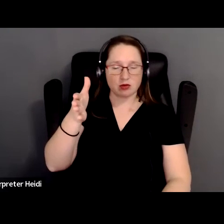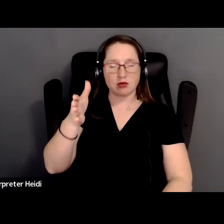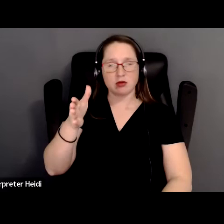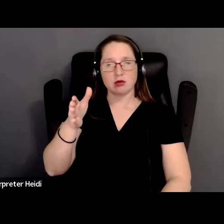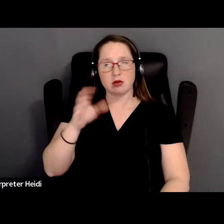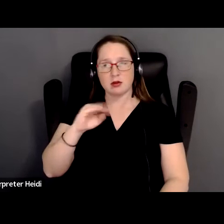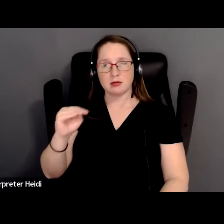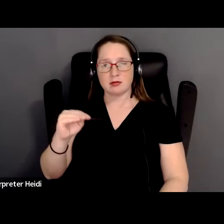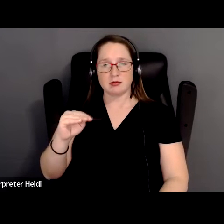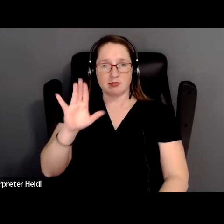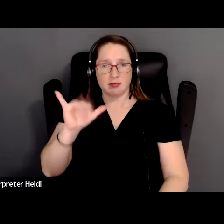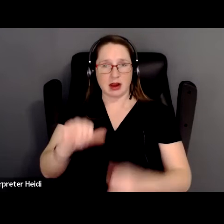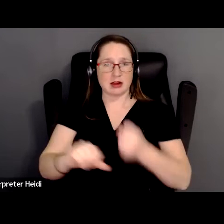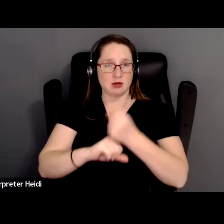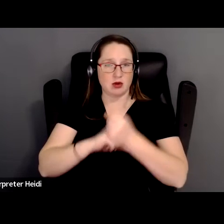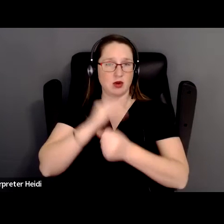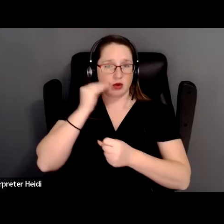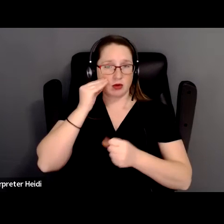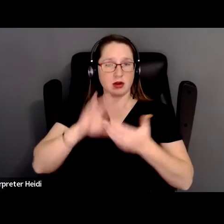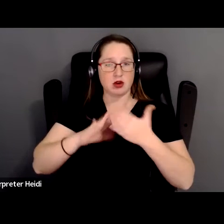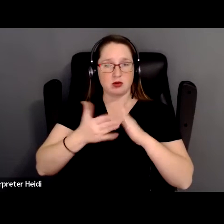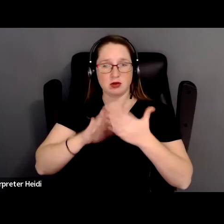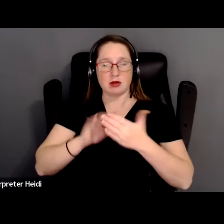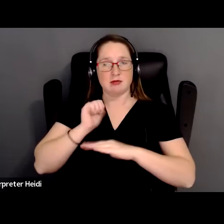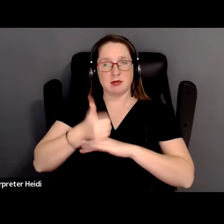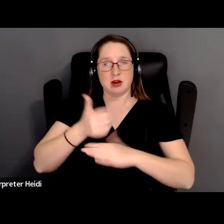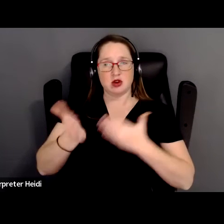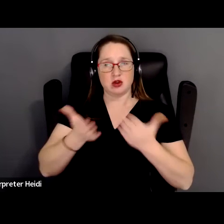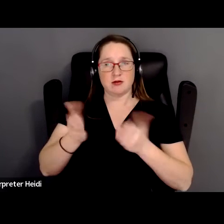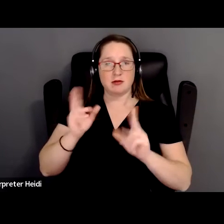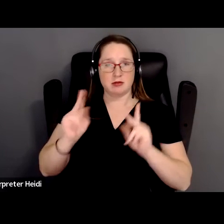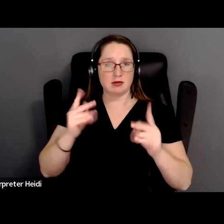by supporting the home and community based services that people have and